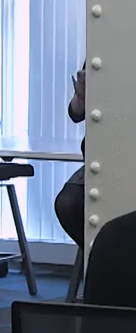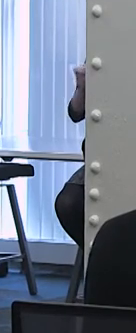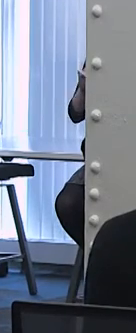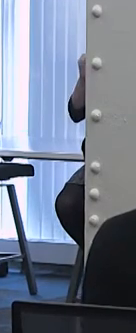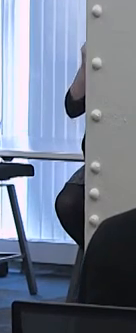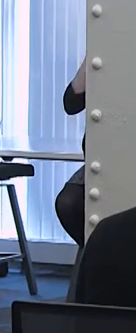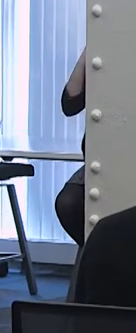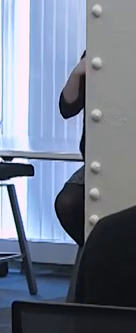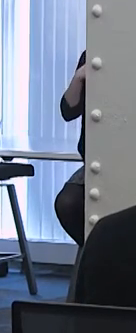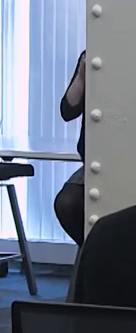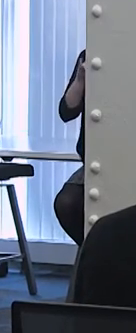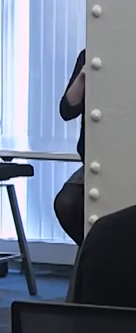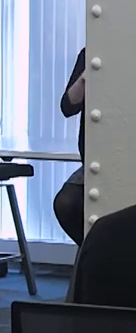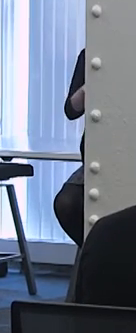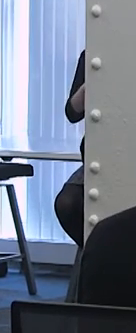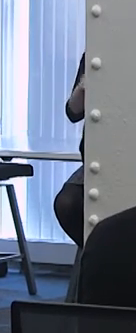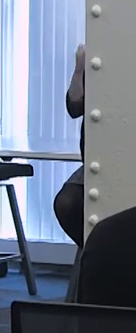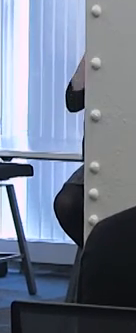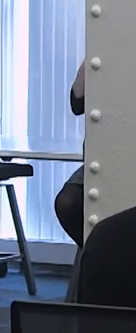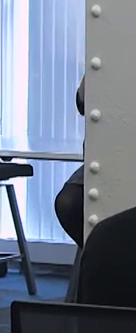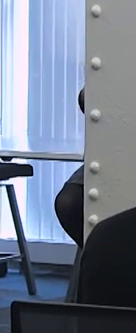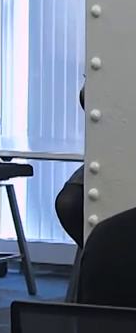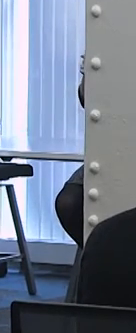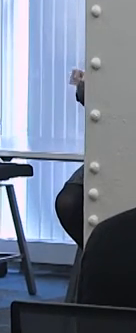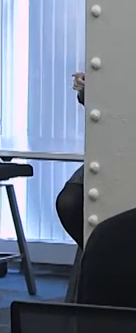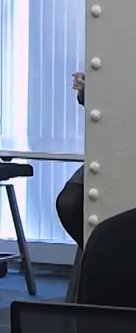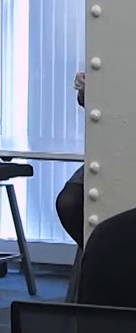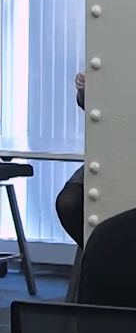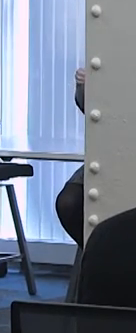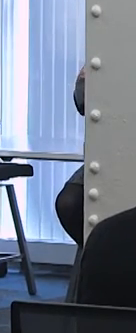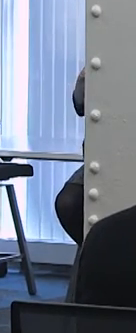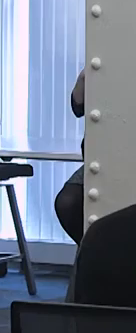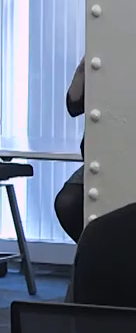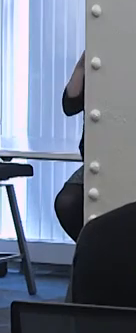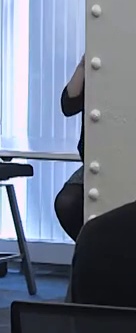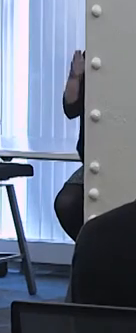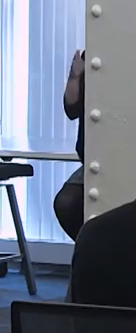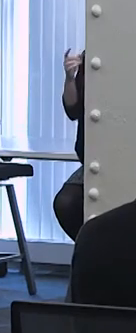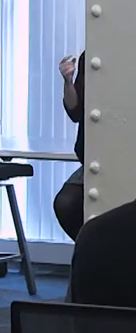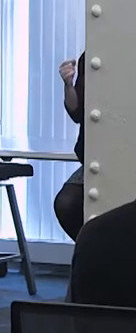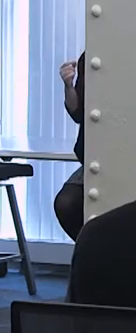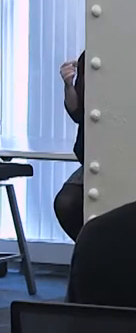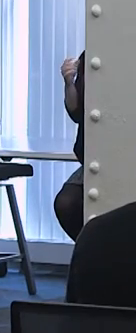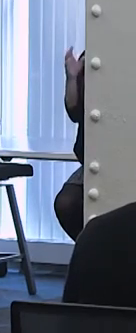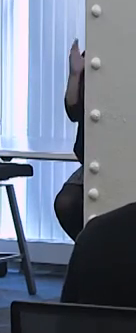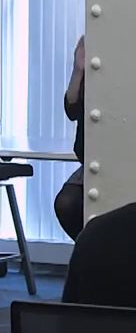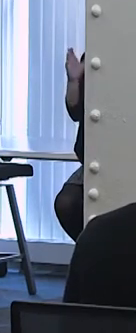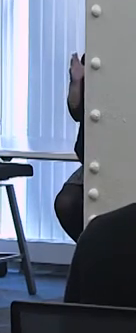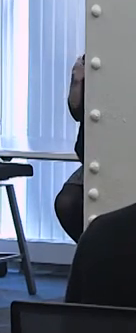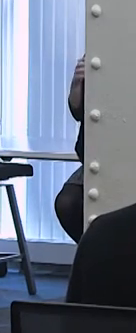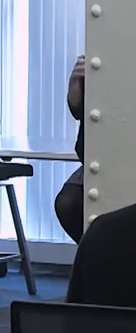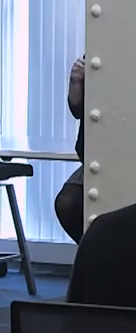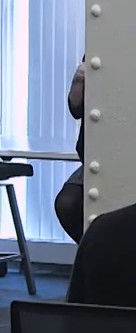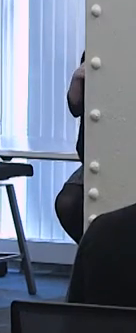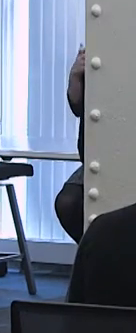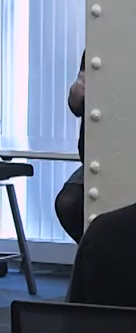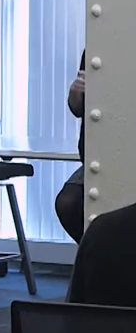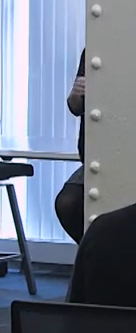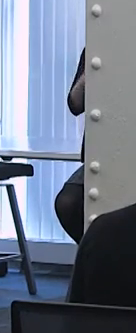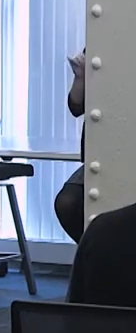or if I was like you, I wouldn't wanna live like that. And so therefore the logical step in the mind of some people